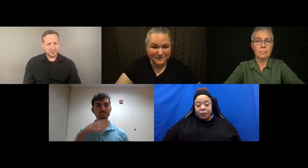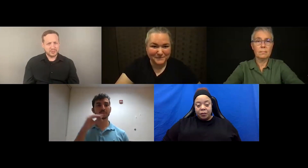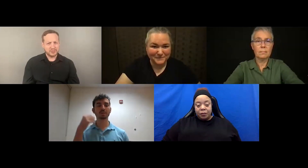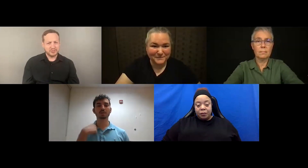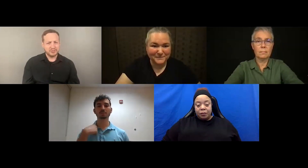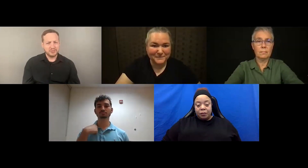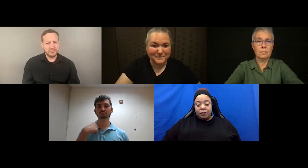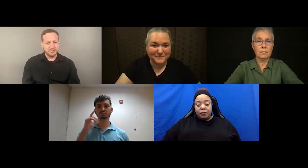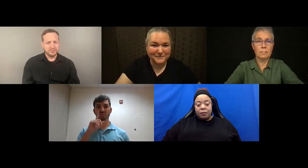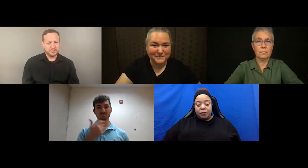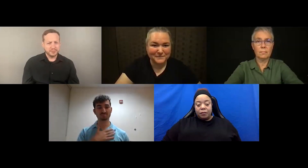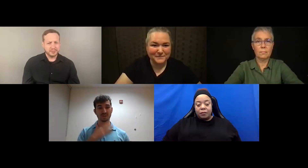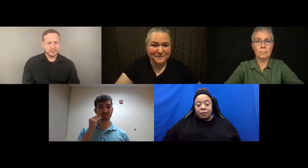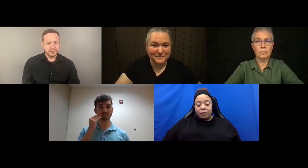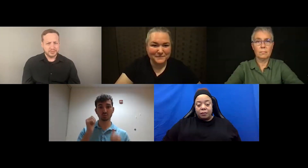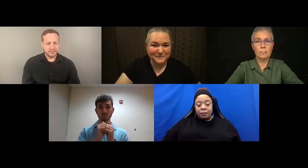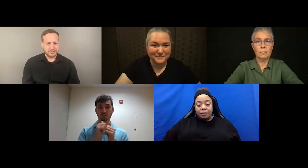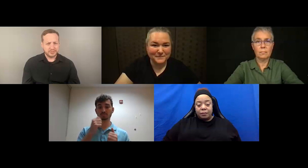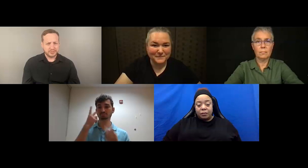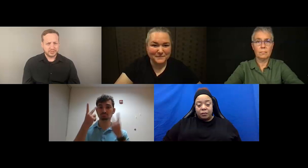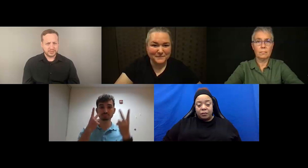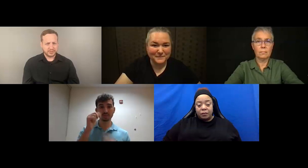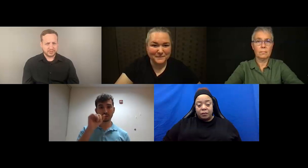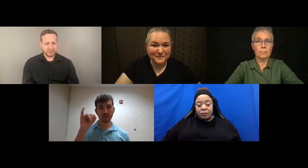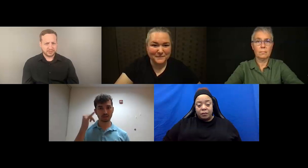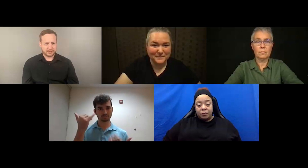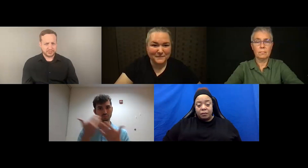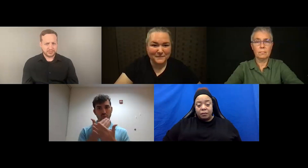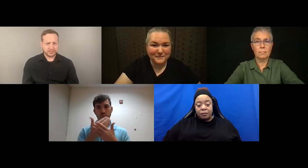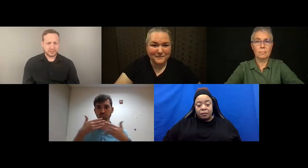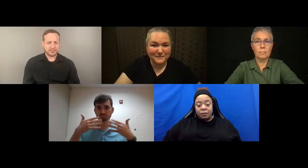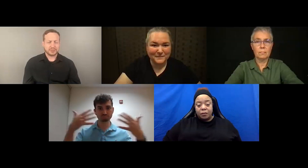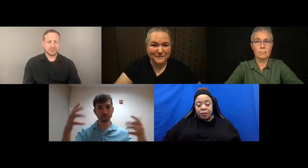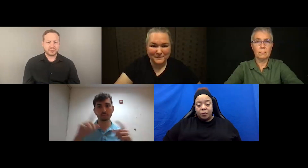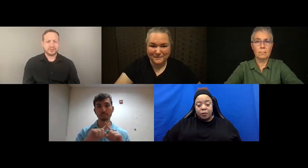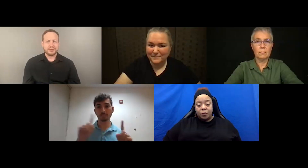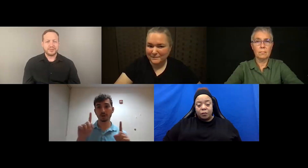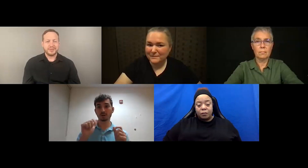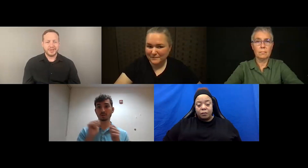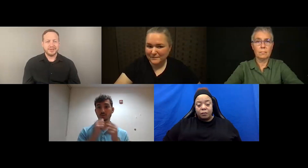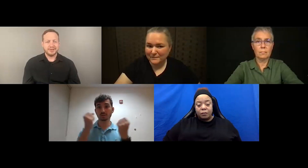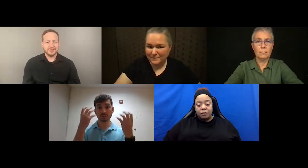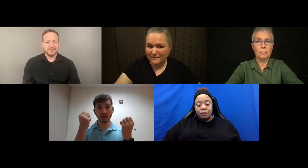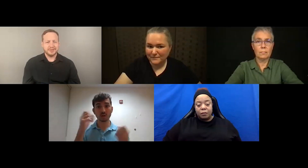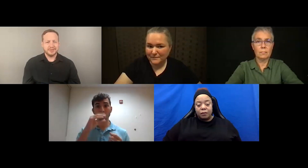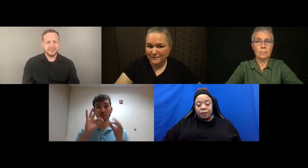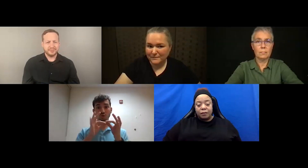My name is Yoel. Really my experience has been a little bit diverse.